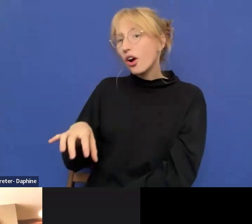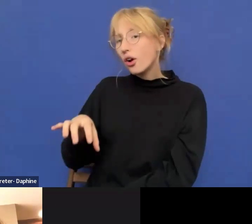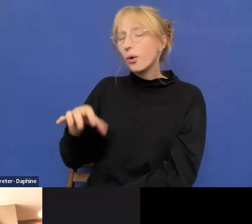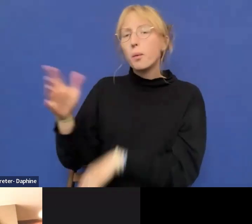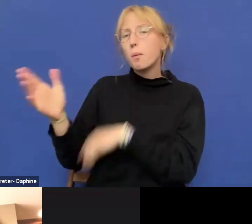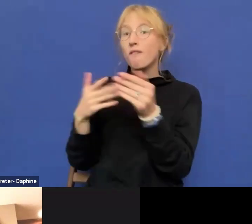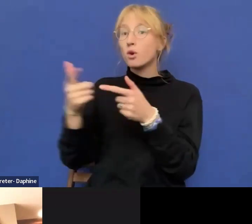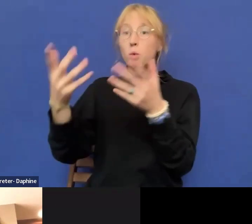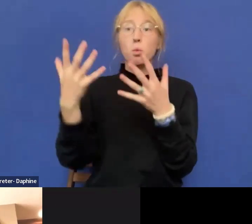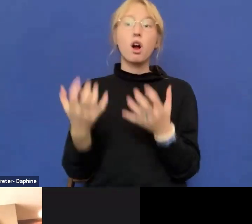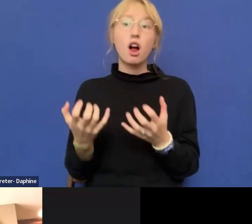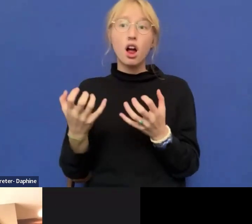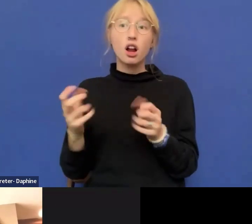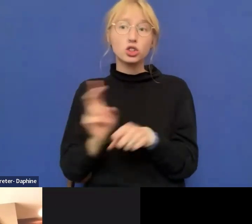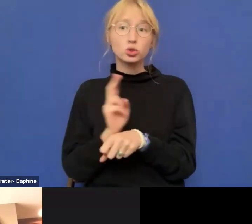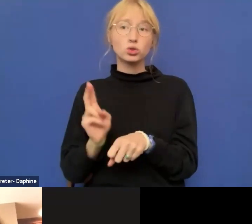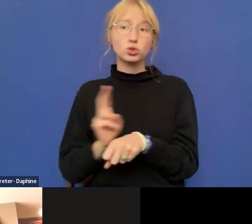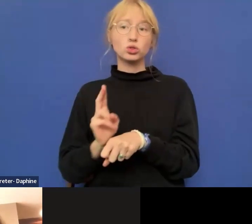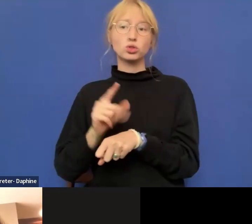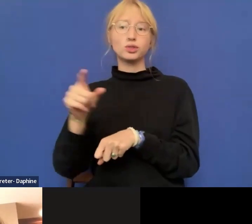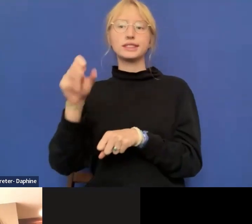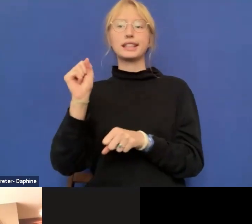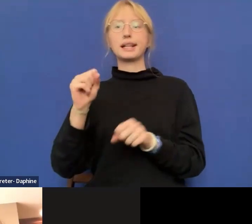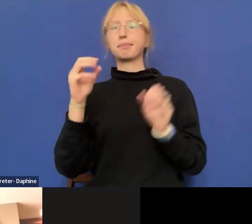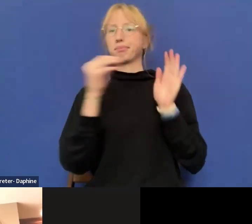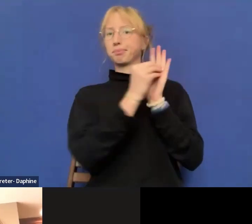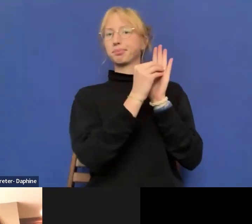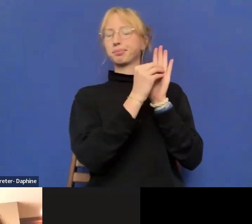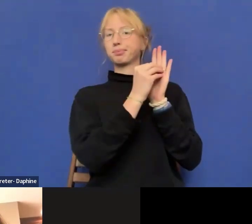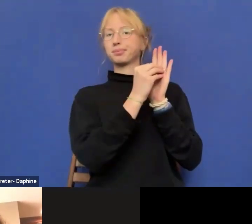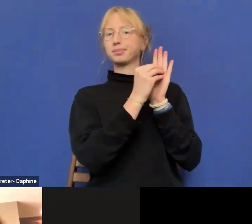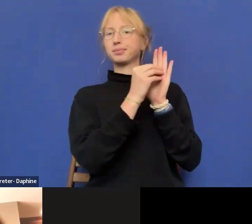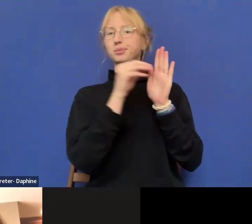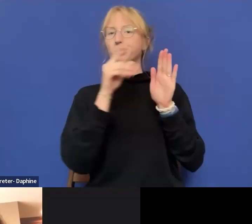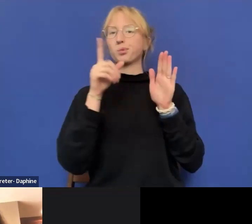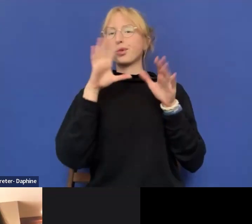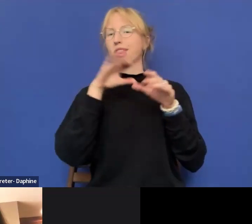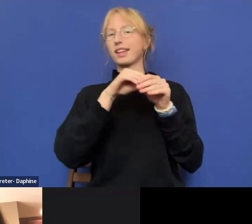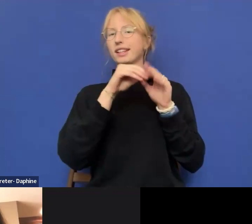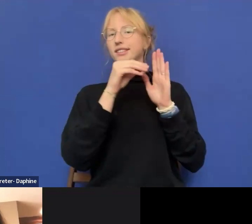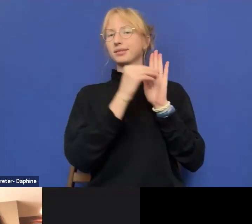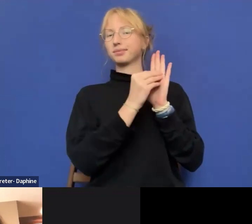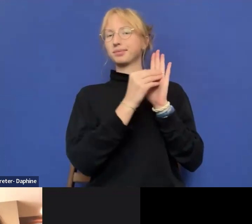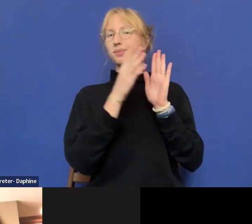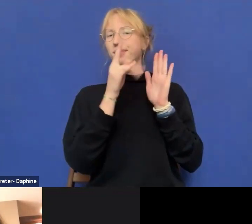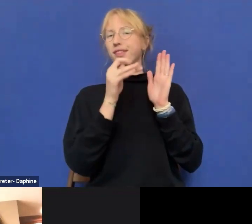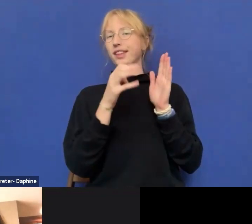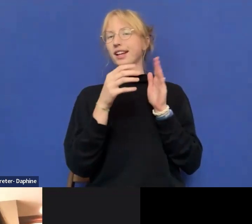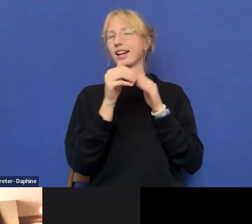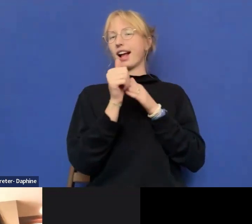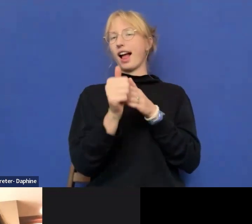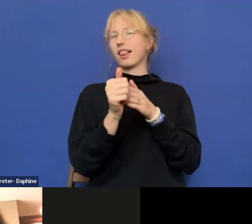use. You can place it within the context of let's say for